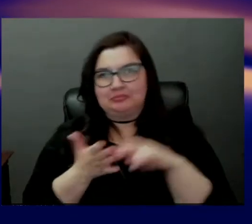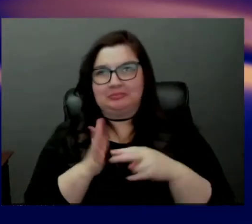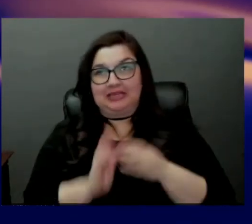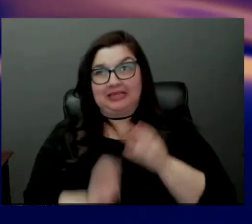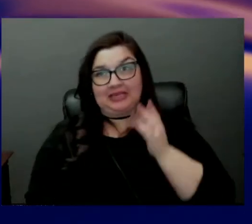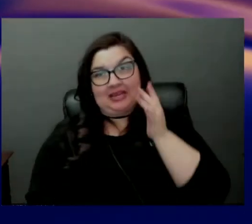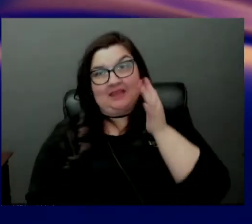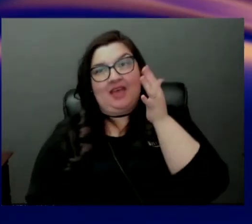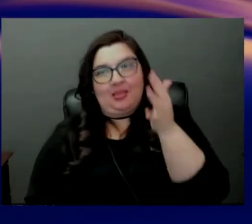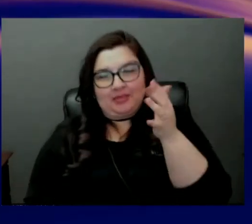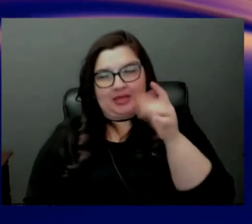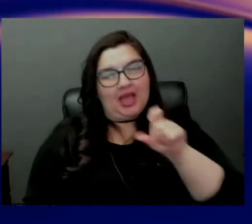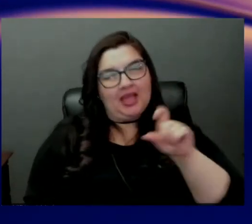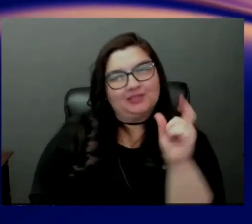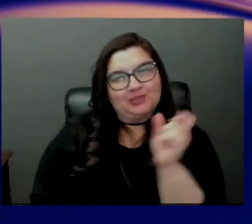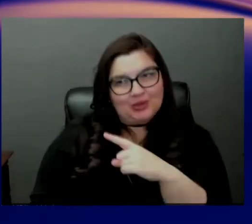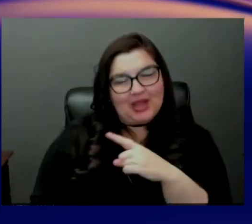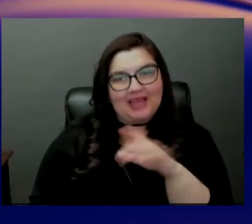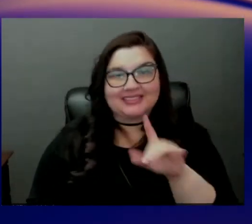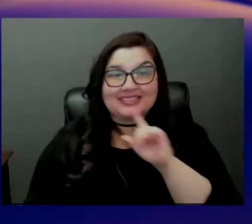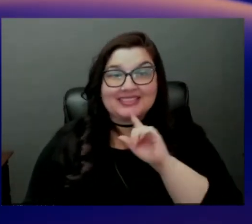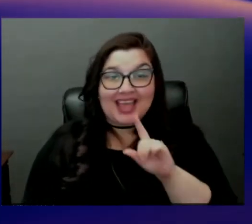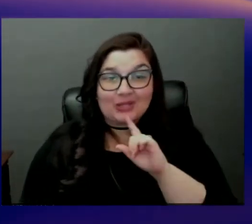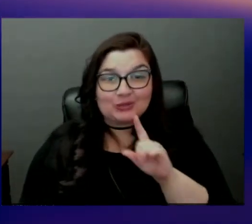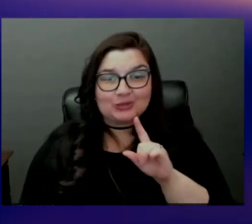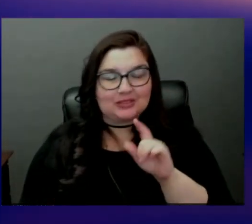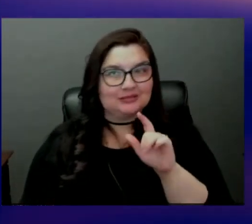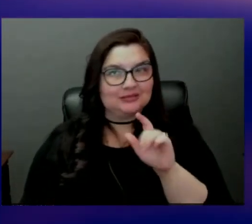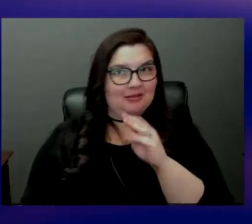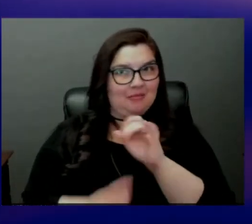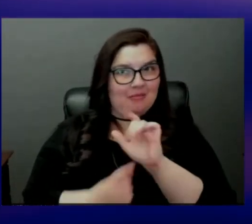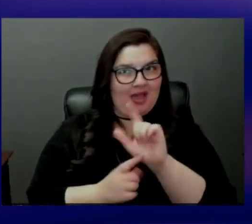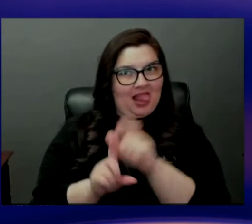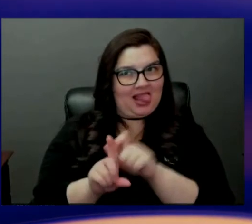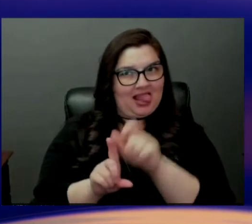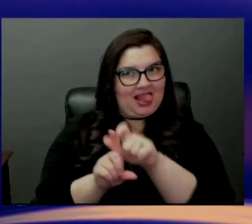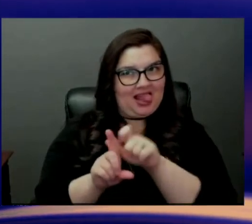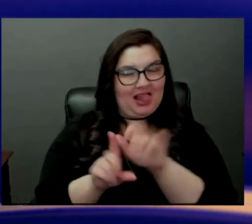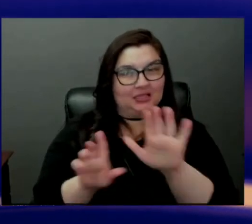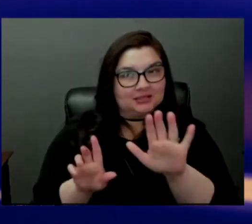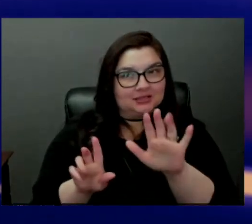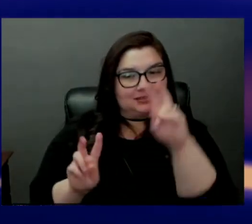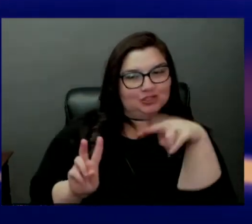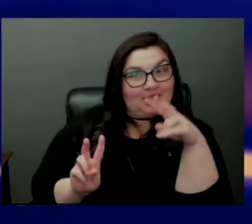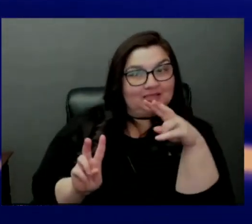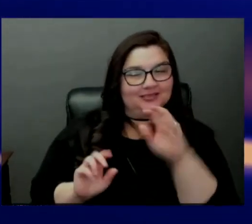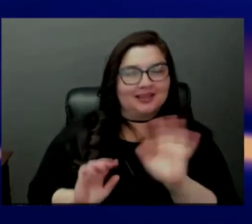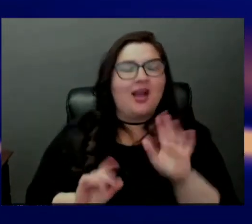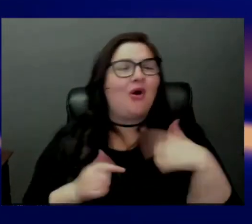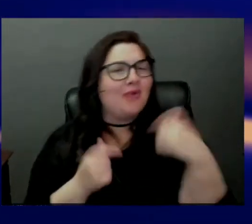We actually, and not to pick on you Michael, I'm not judging at all. I understand, I understand.